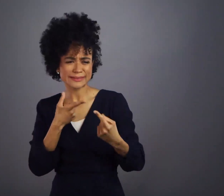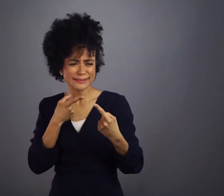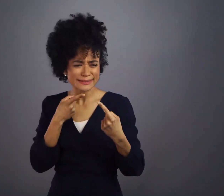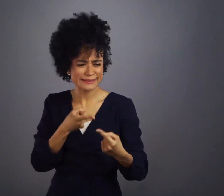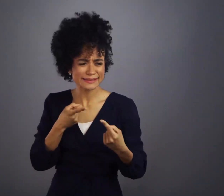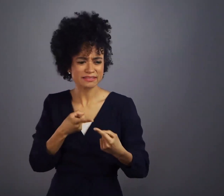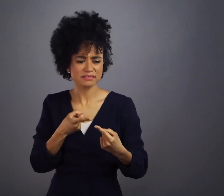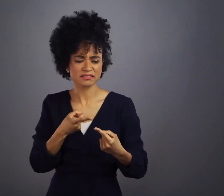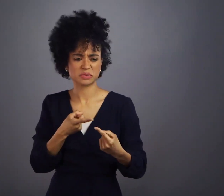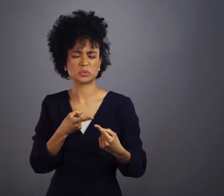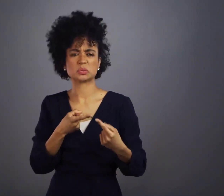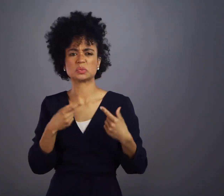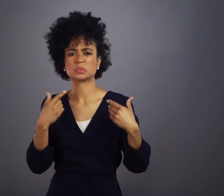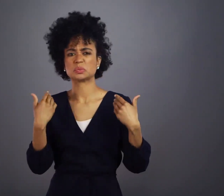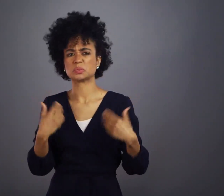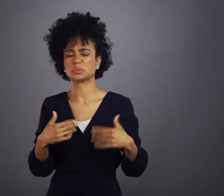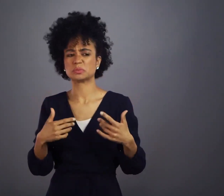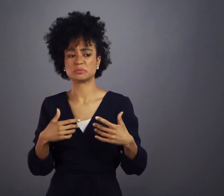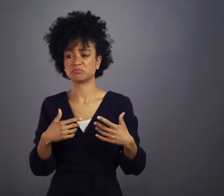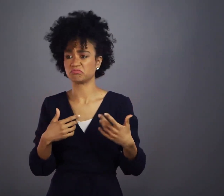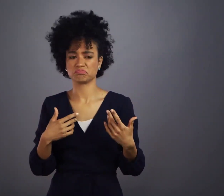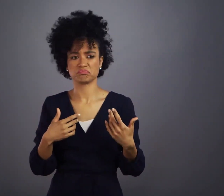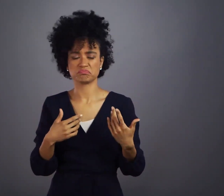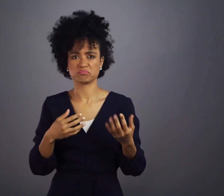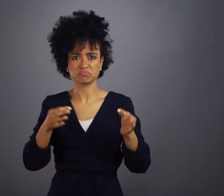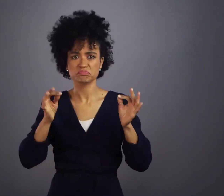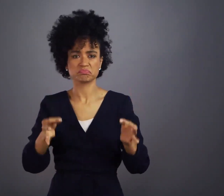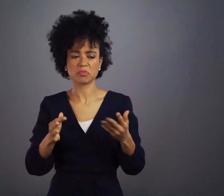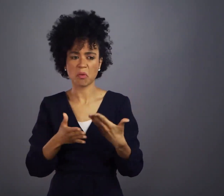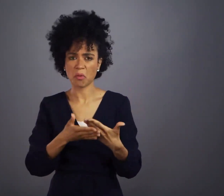to discuss his situation without reserve.